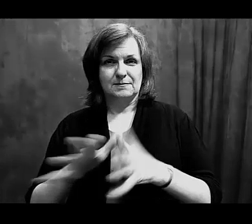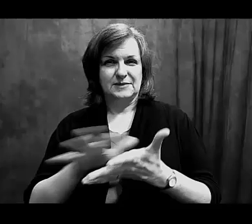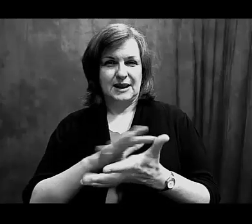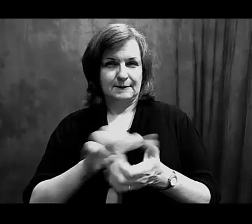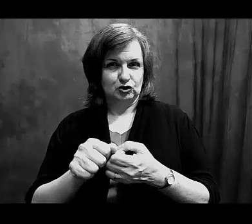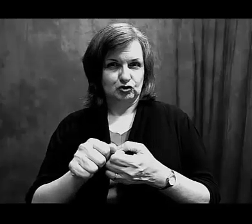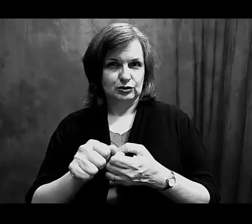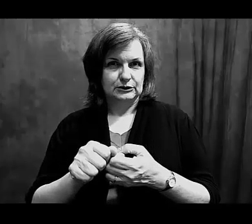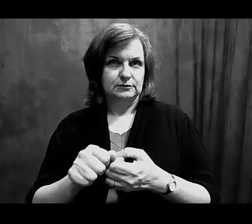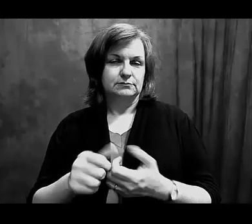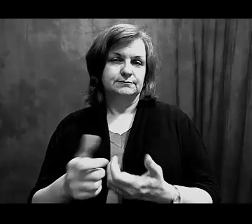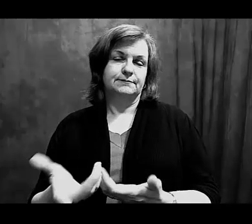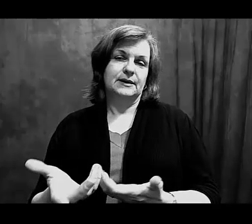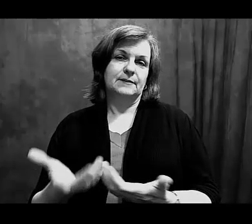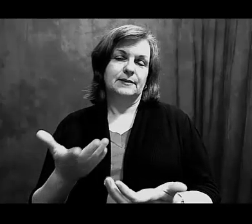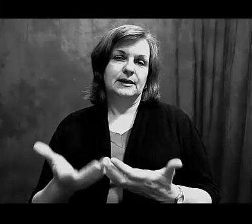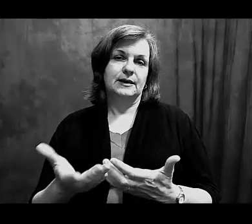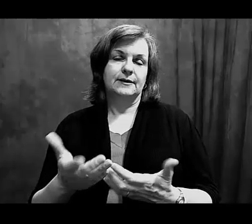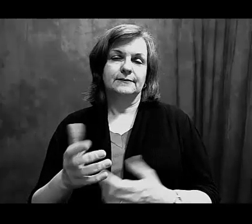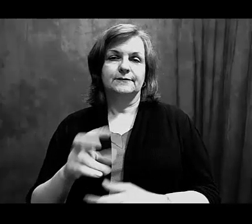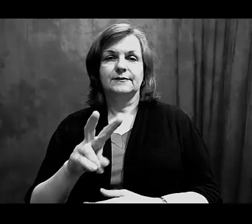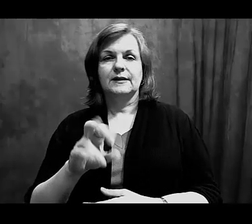if the valves get damaged